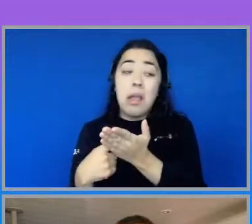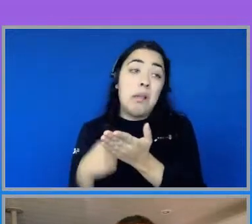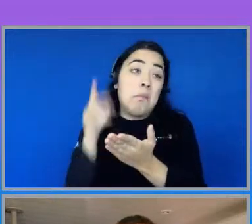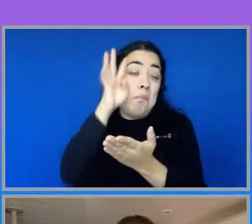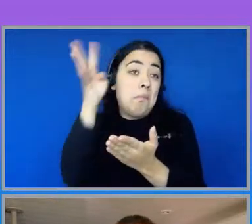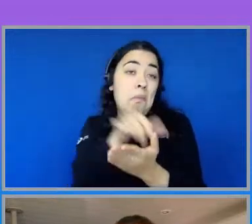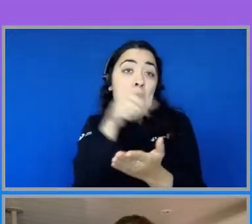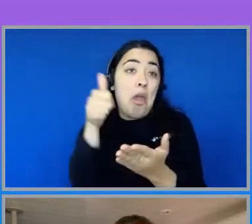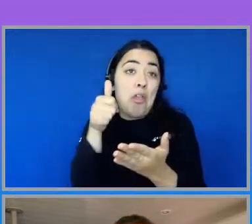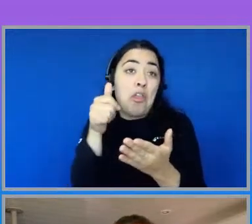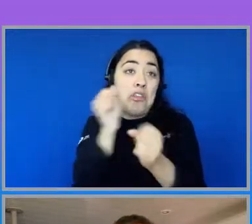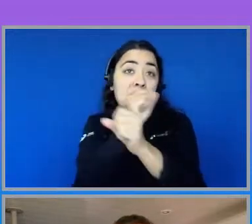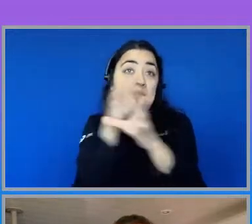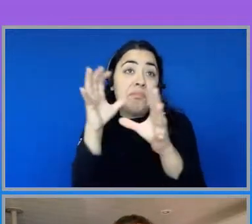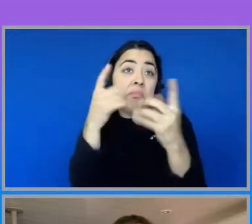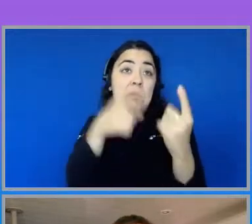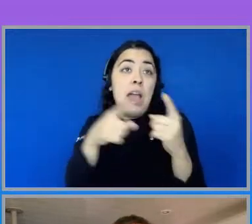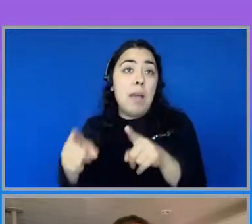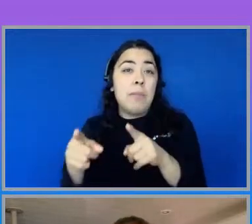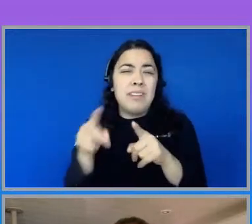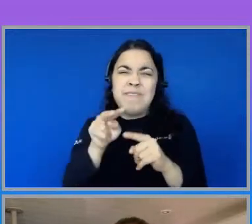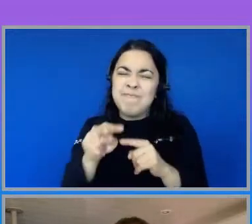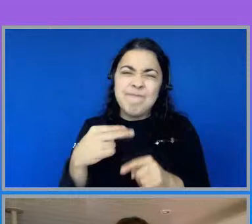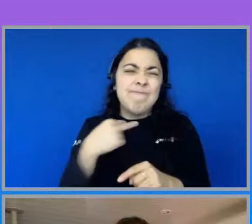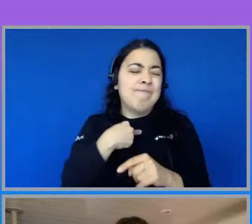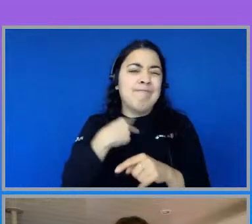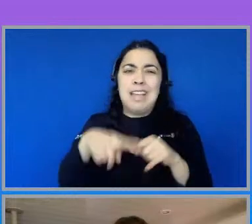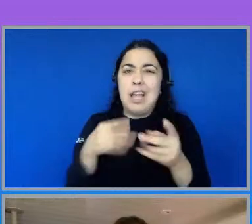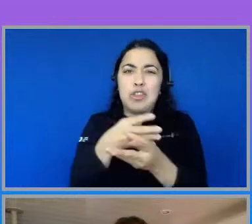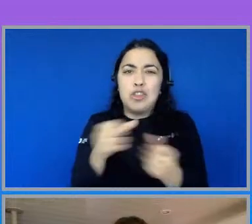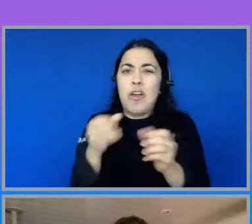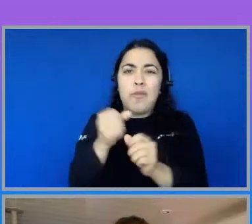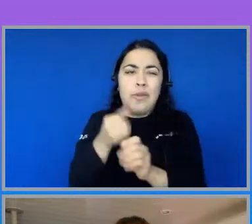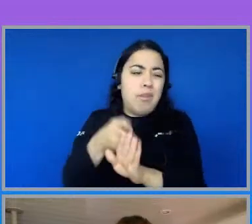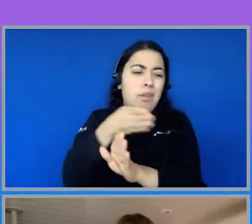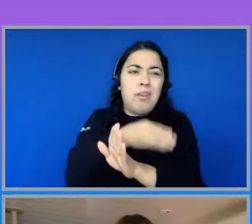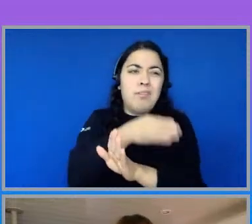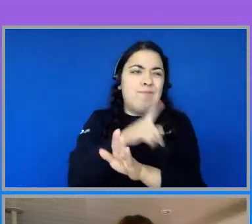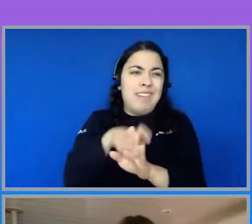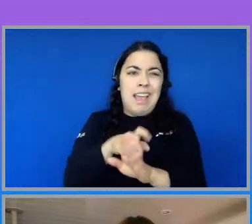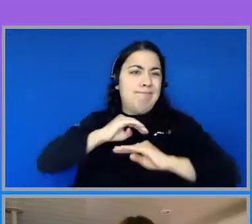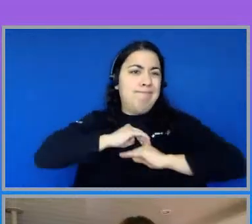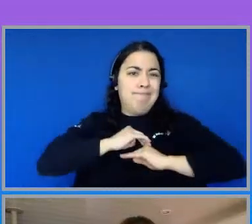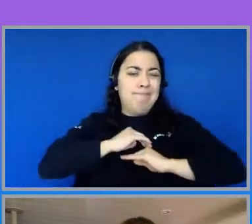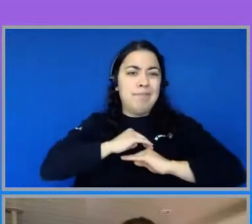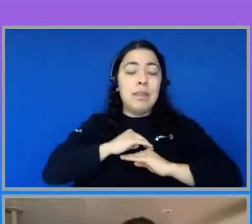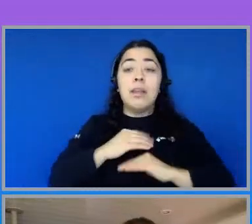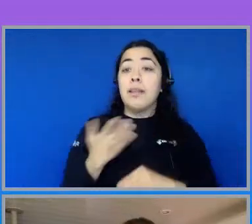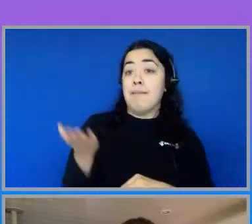didn't think we could quite solve with what we had. And so